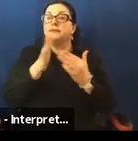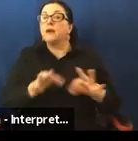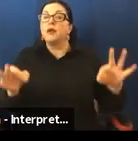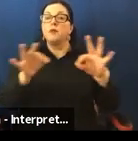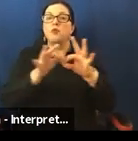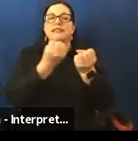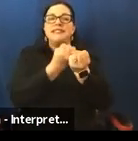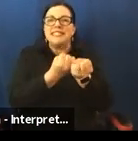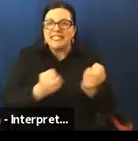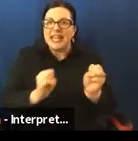Jason Williams: I don't know.